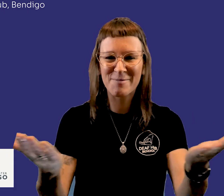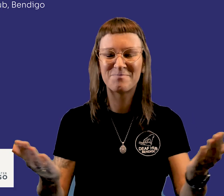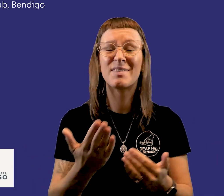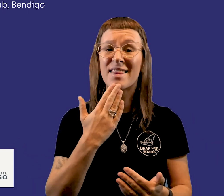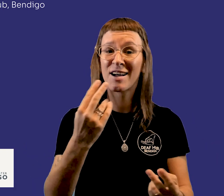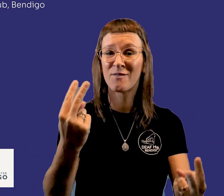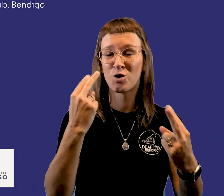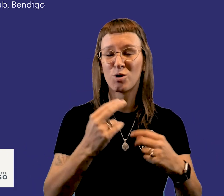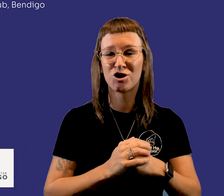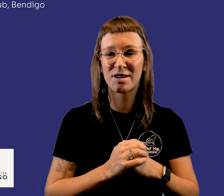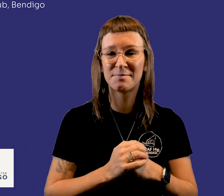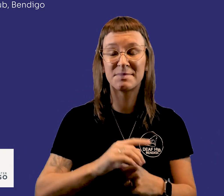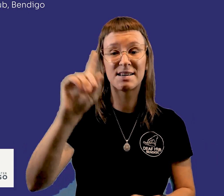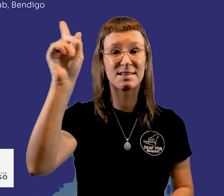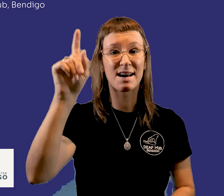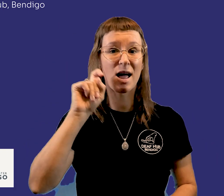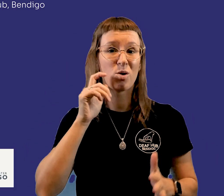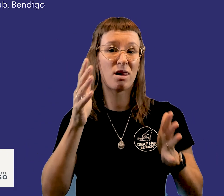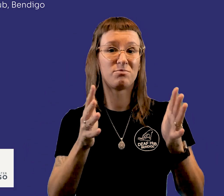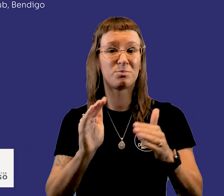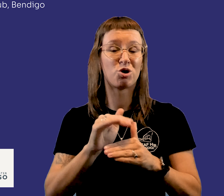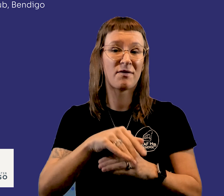Welcome everyone. Thank you for joining us to learn about menopause.